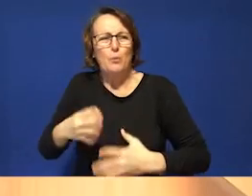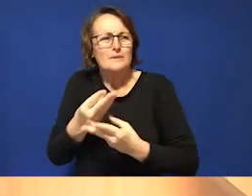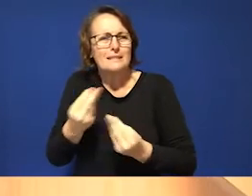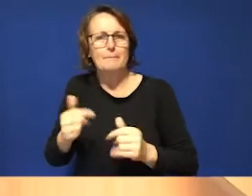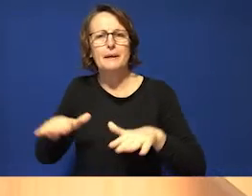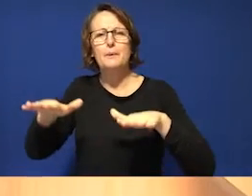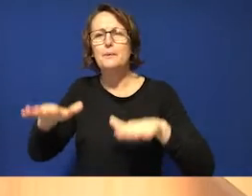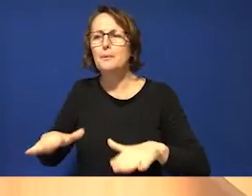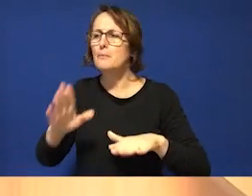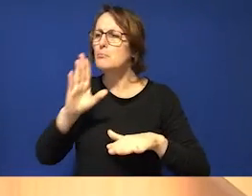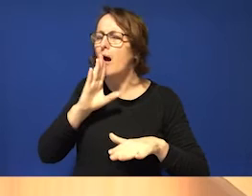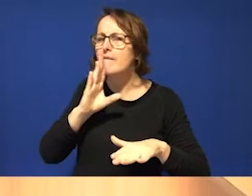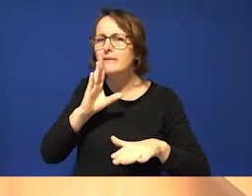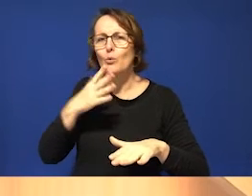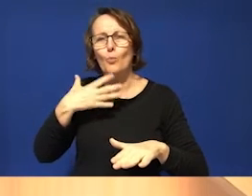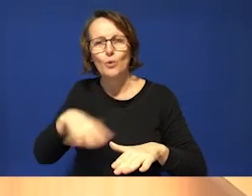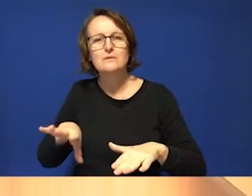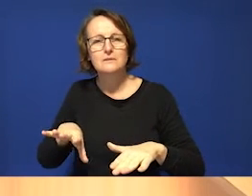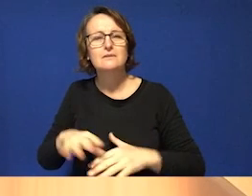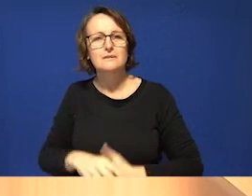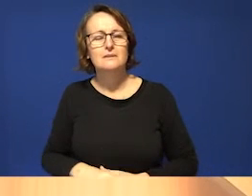some sort of a more private kind of place.